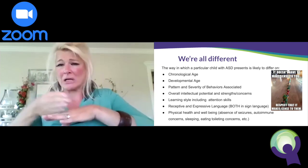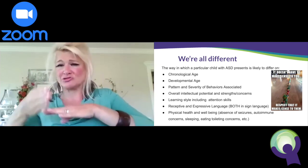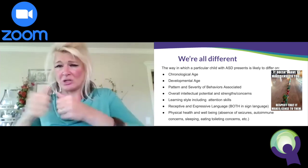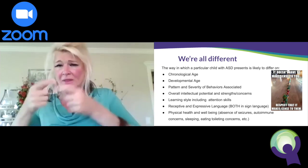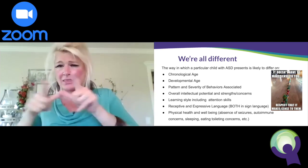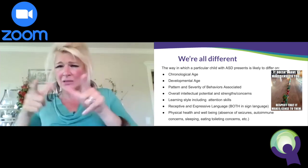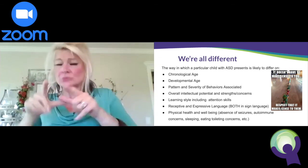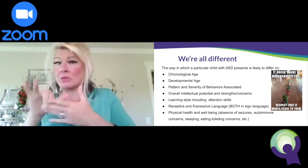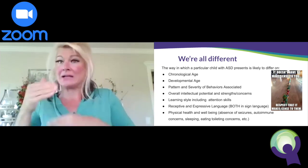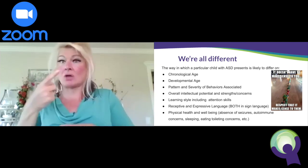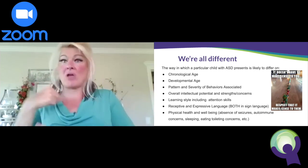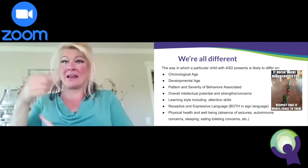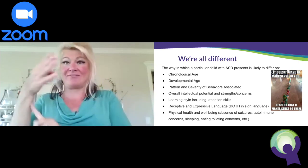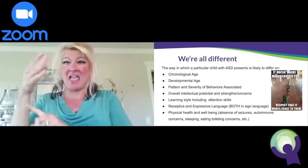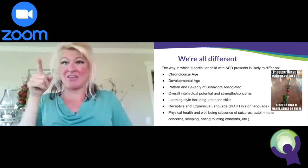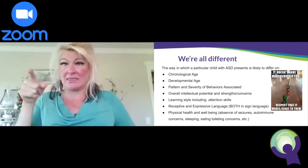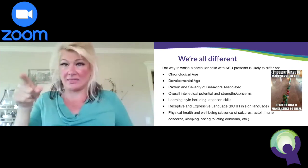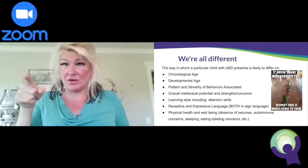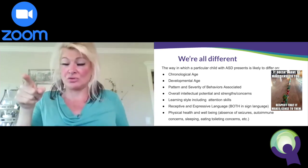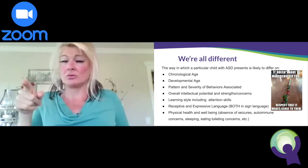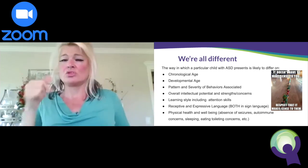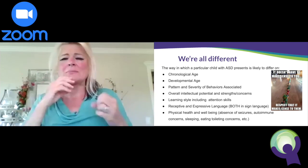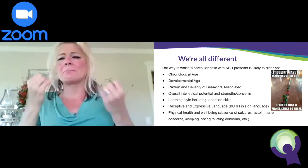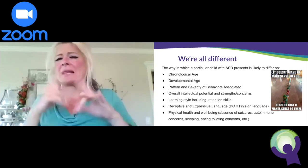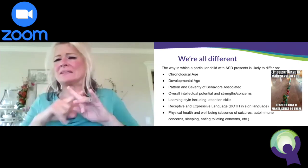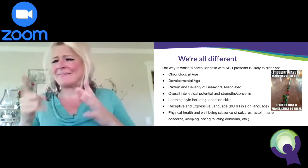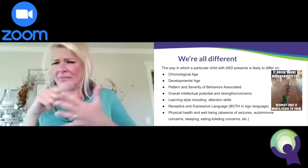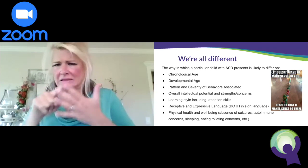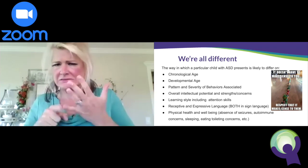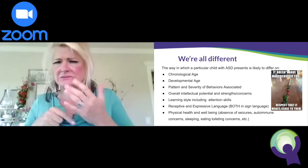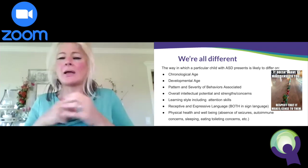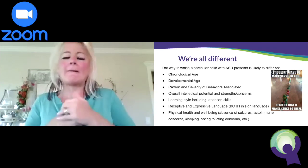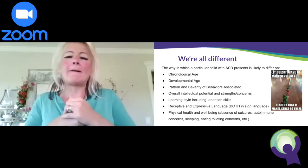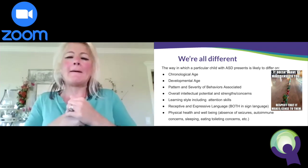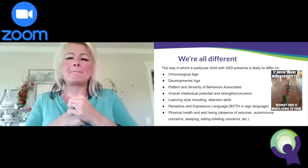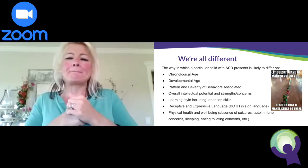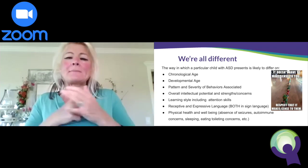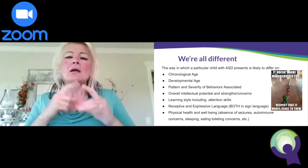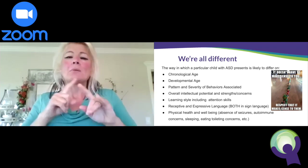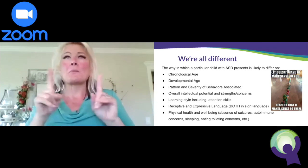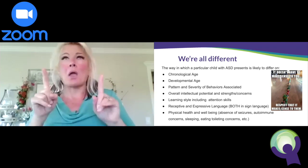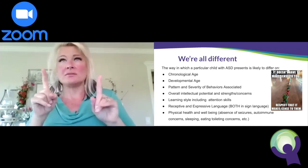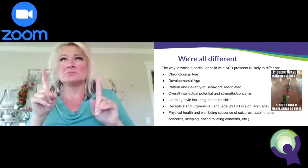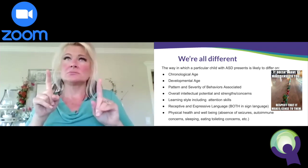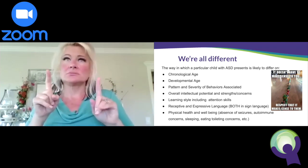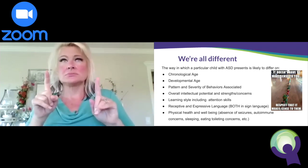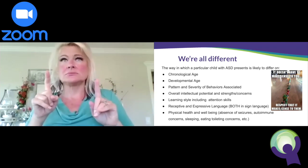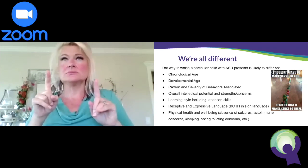when they're learning, to improve or the regression or their language acquisition, from any of these examples